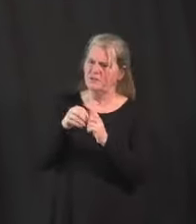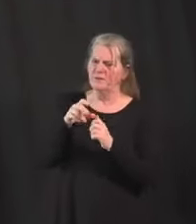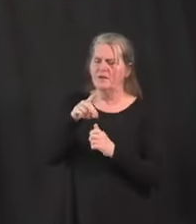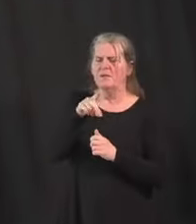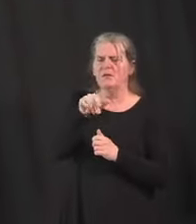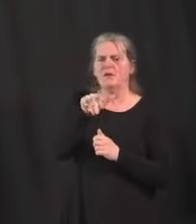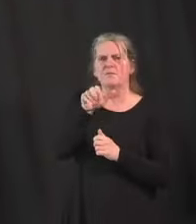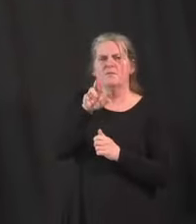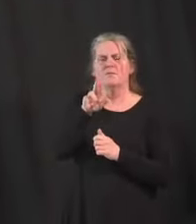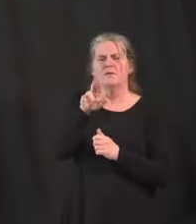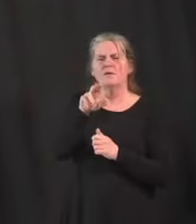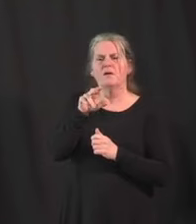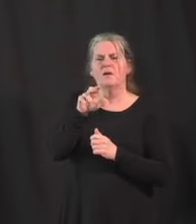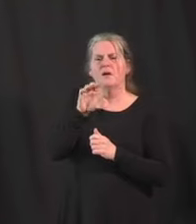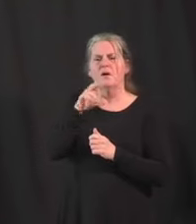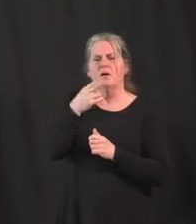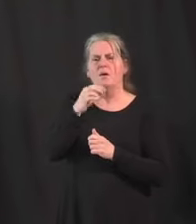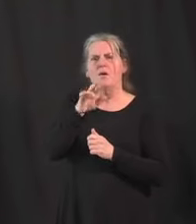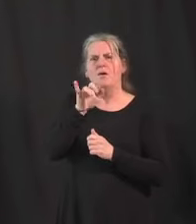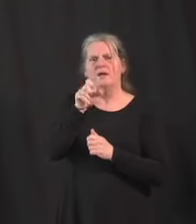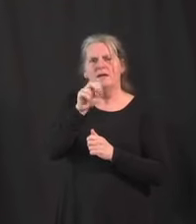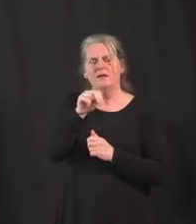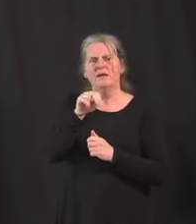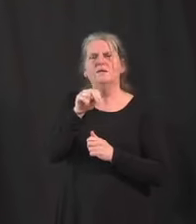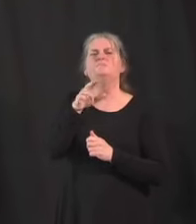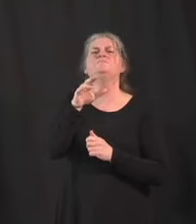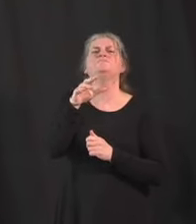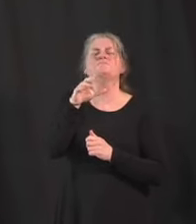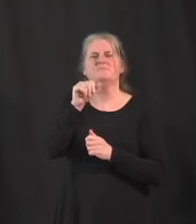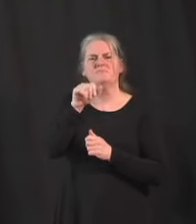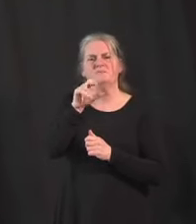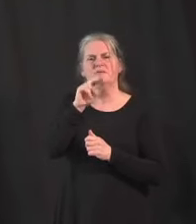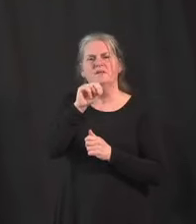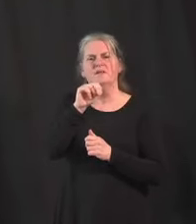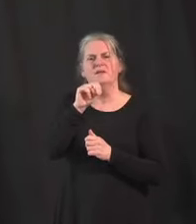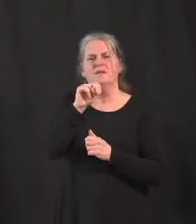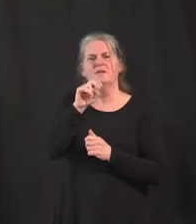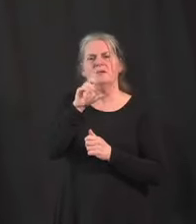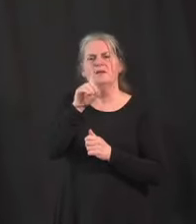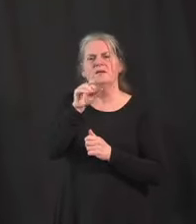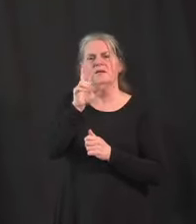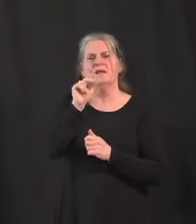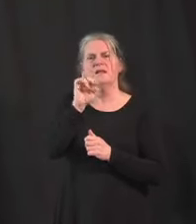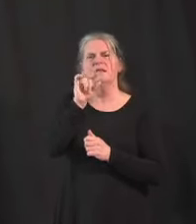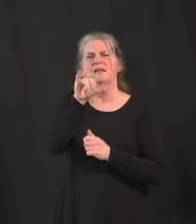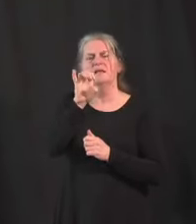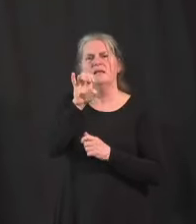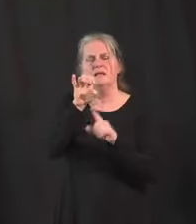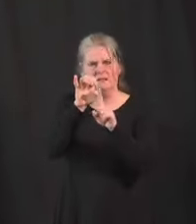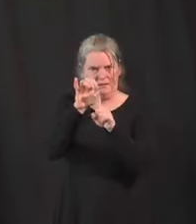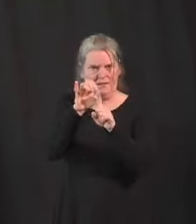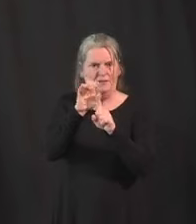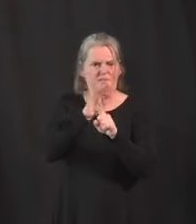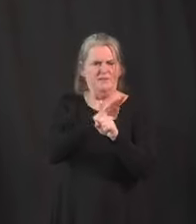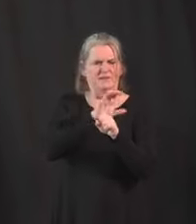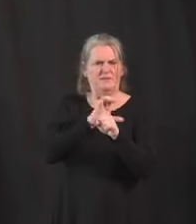I HAVE TALKED TO GOVERNOR AS WELL IN BC THEY DID THE CLOSURES